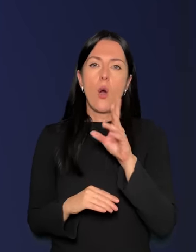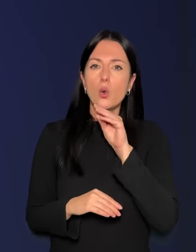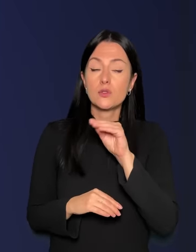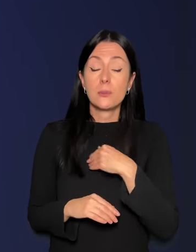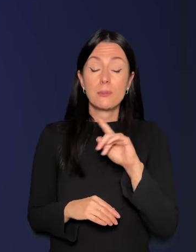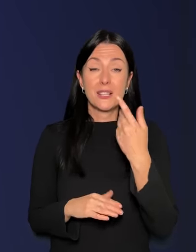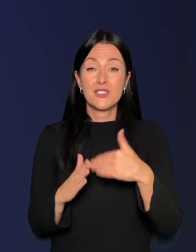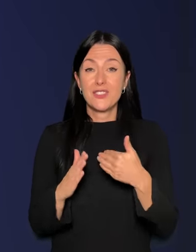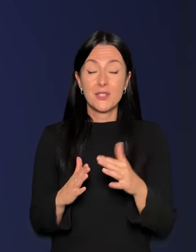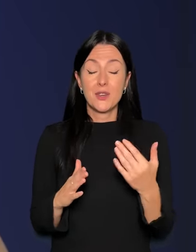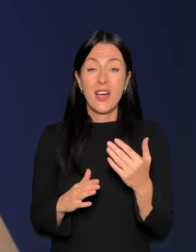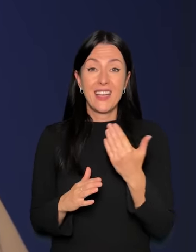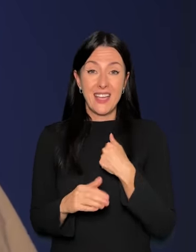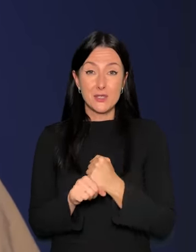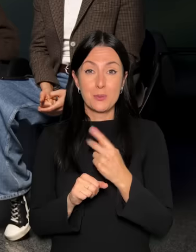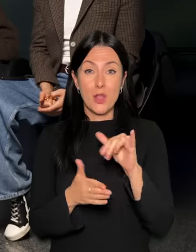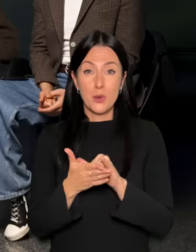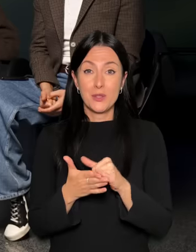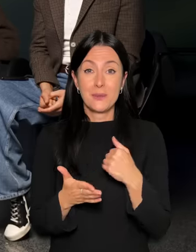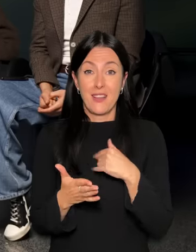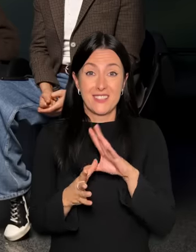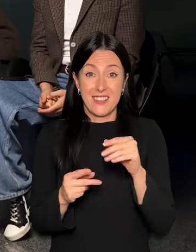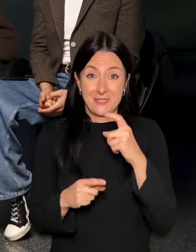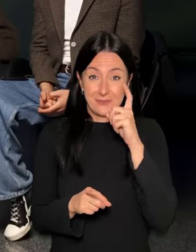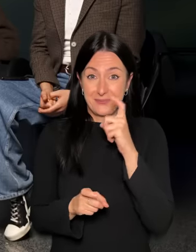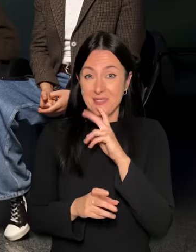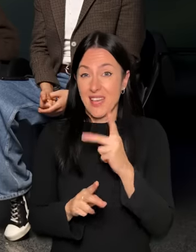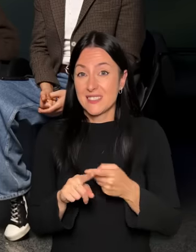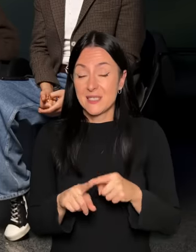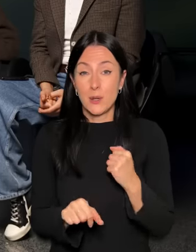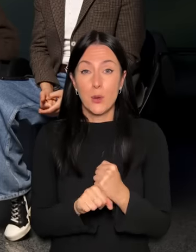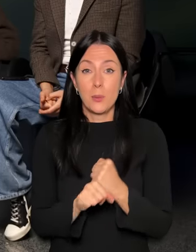Learning how to do voiceovers. My first video that I made on YouTube I had no idea how to record it properly.